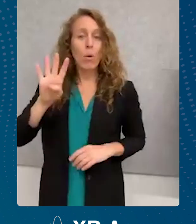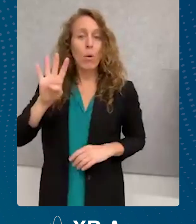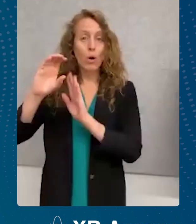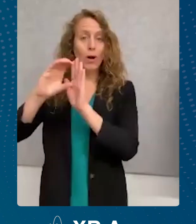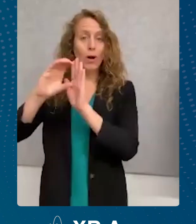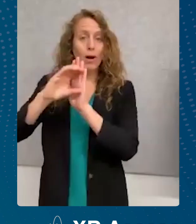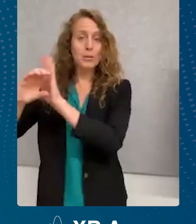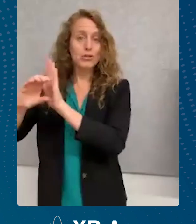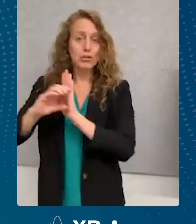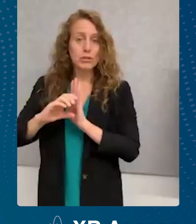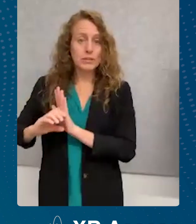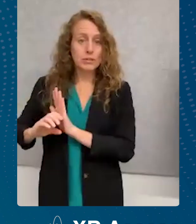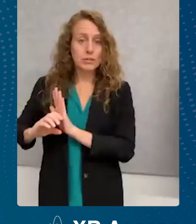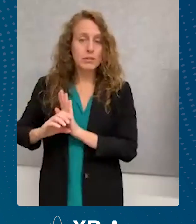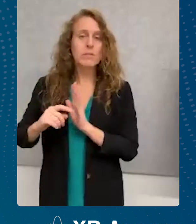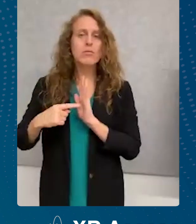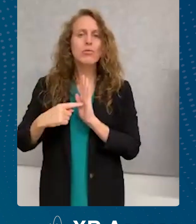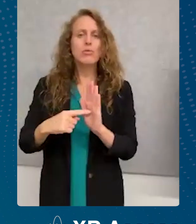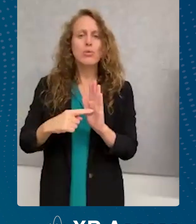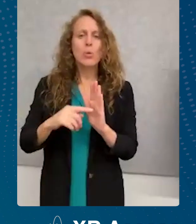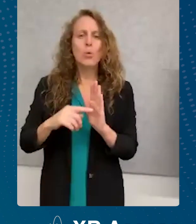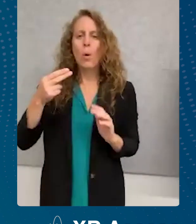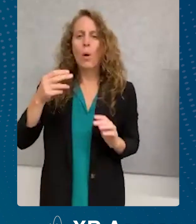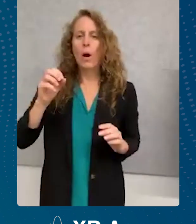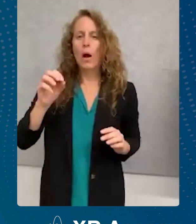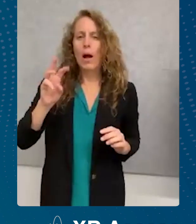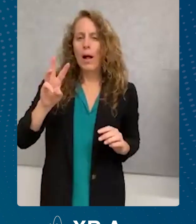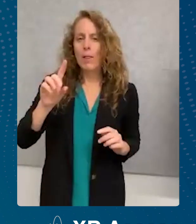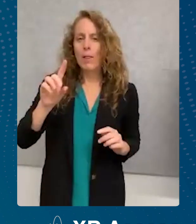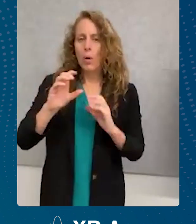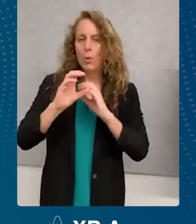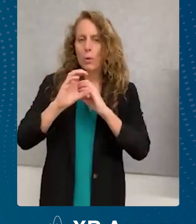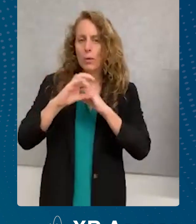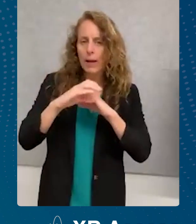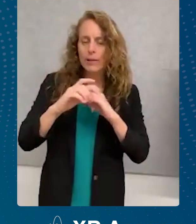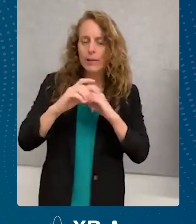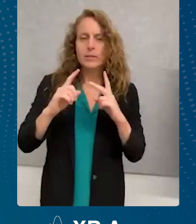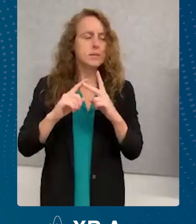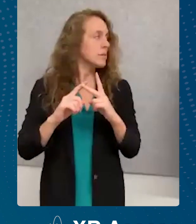a hollow lens, a depiction of a merged real and holographic